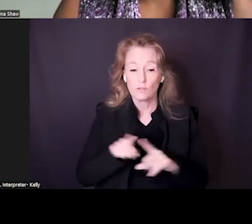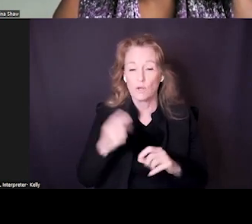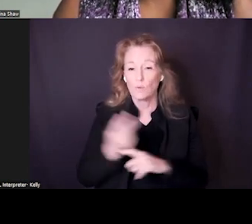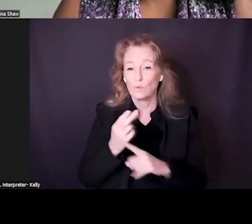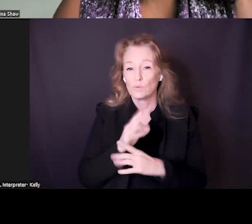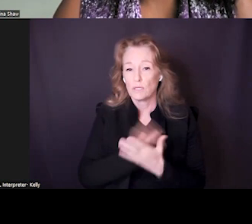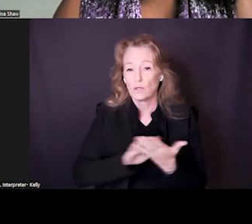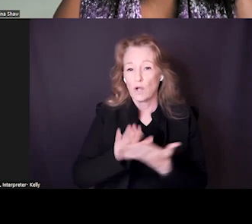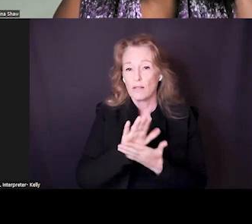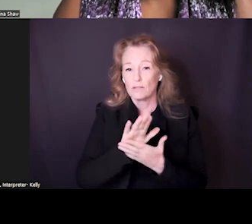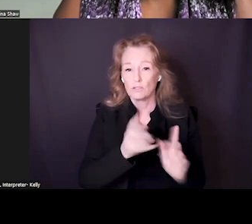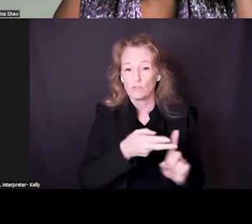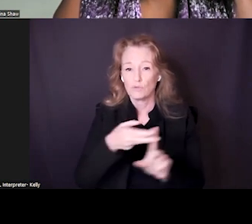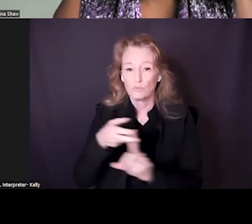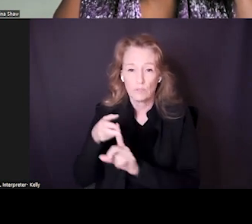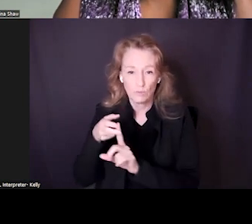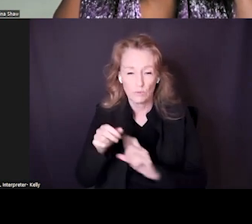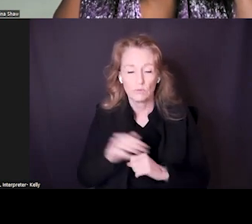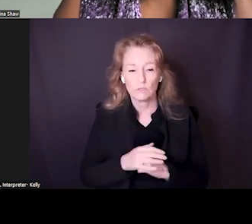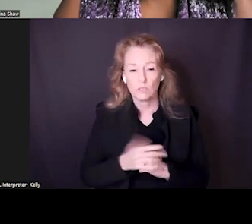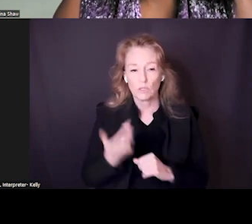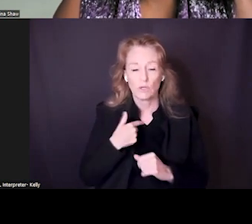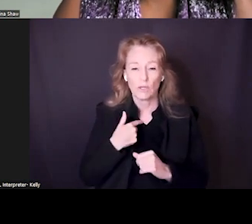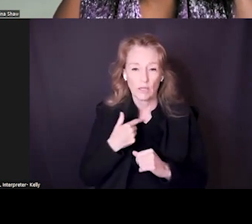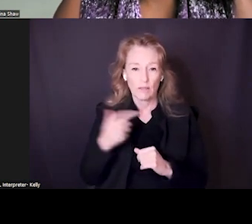THEY HAVE BEEN REACHING OUT AND SET UP A LOT OF THAT